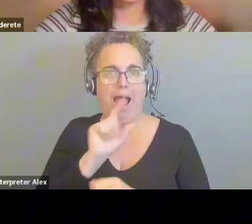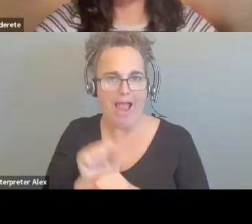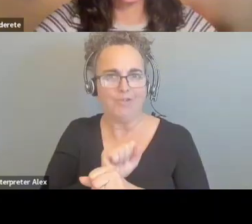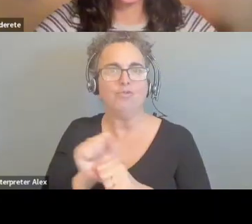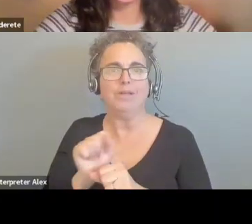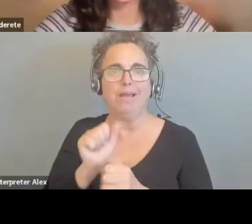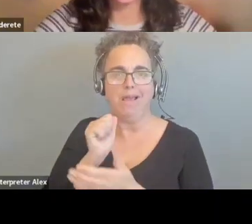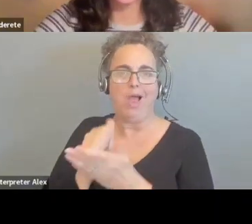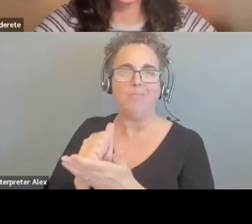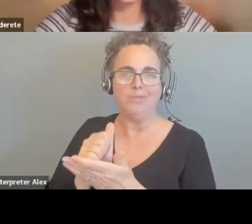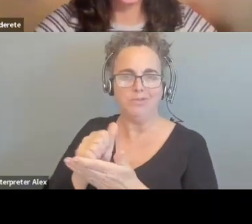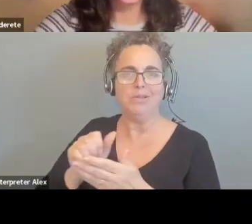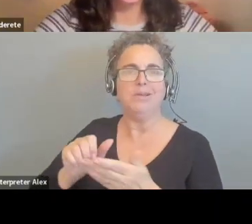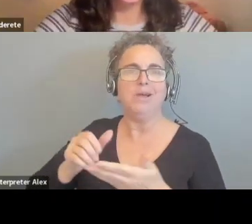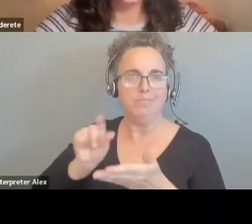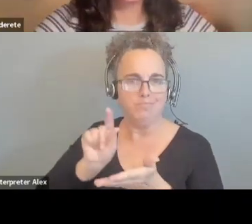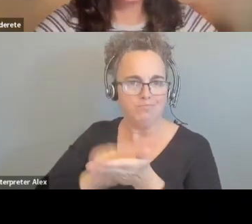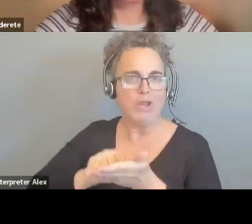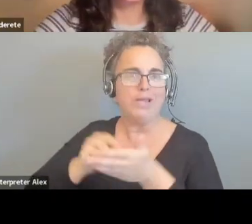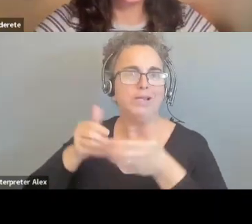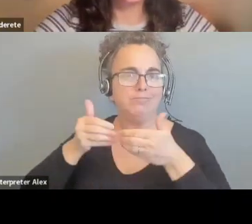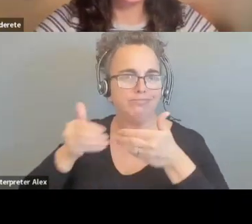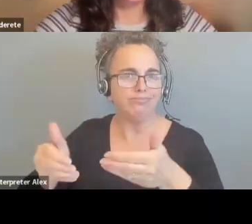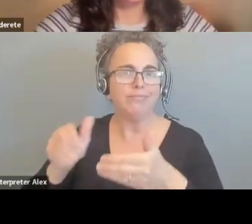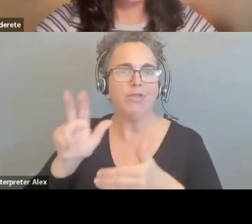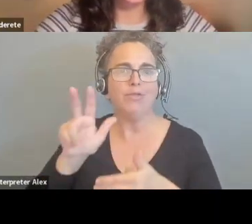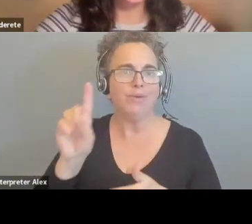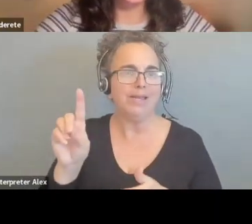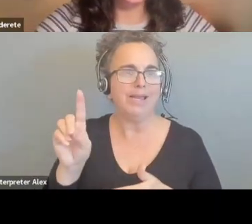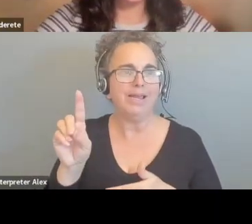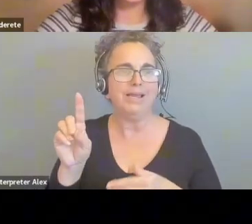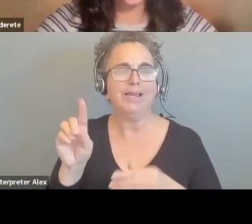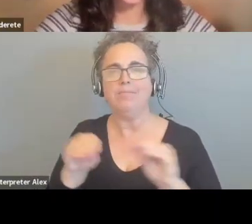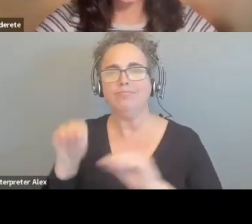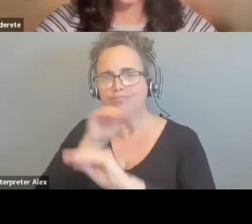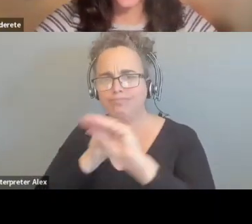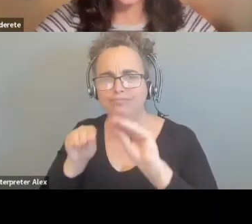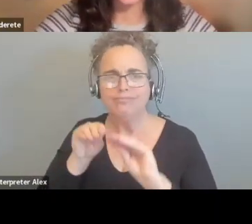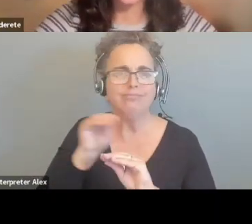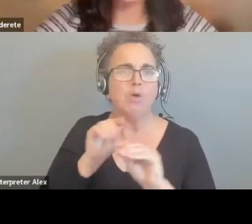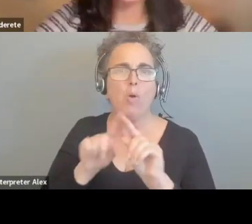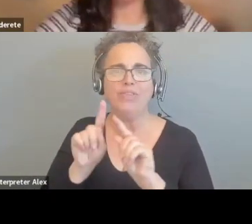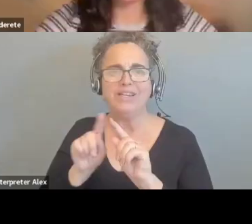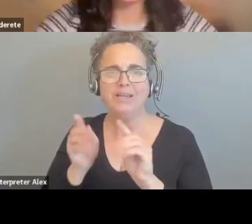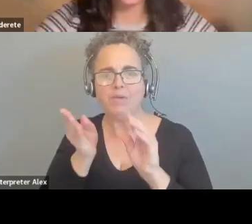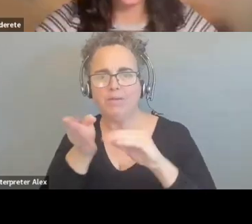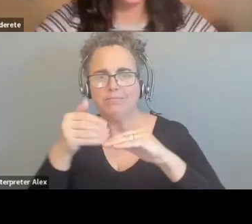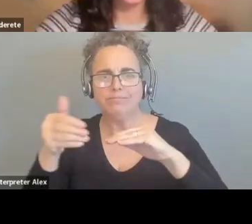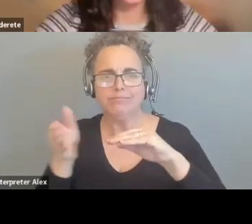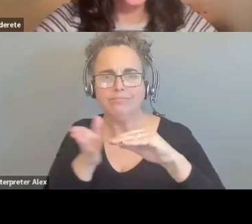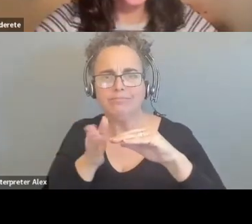and there it is on the screen with all of the indentation and braille of the action block.